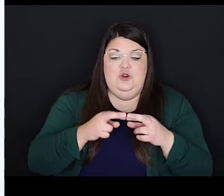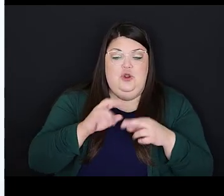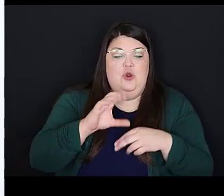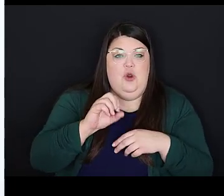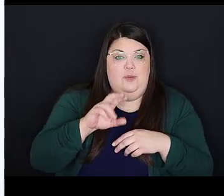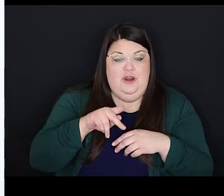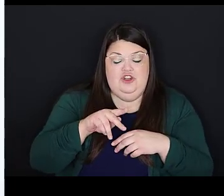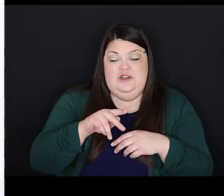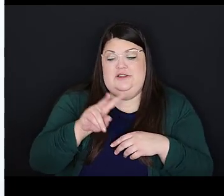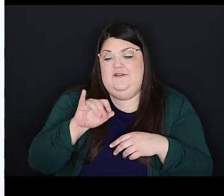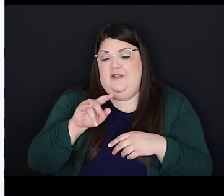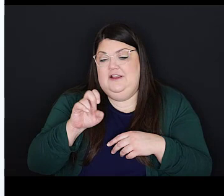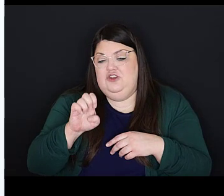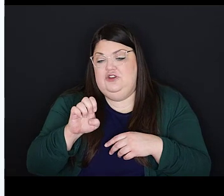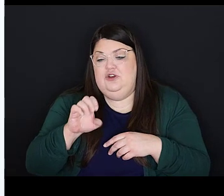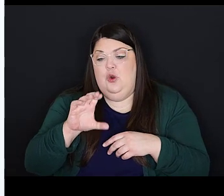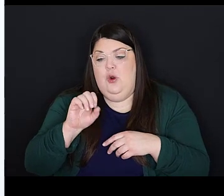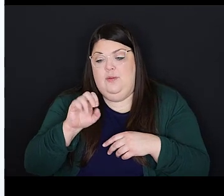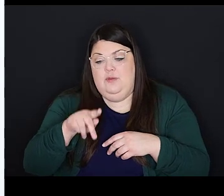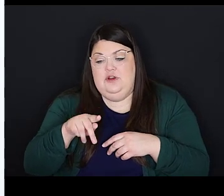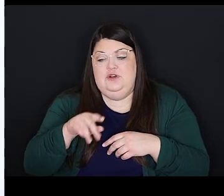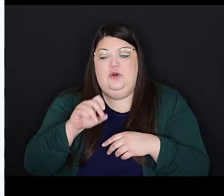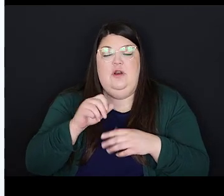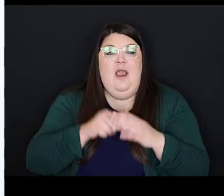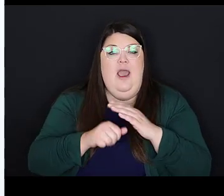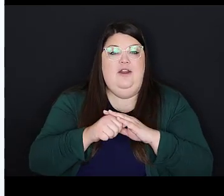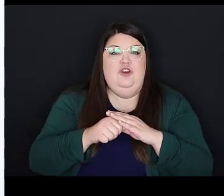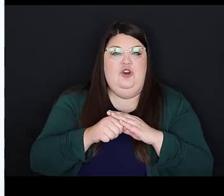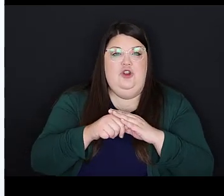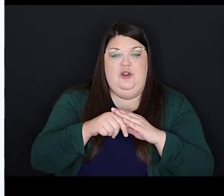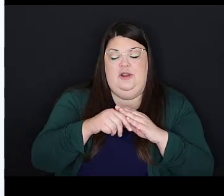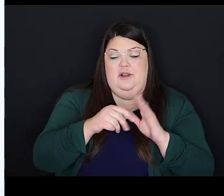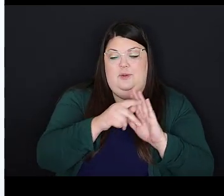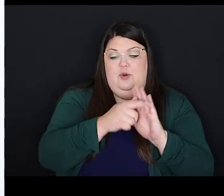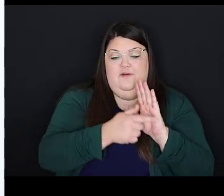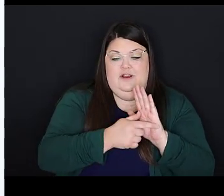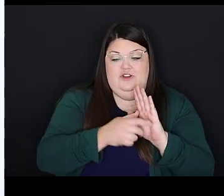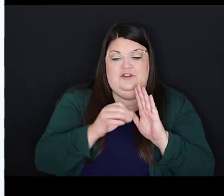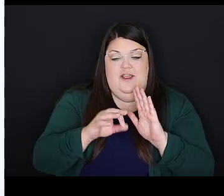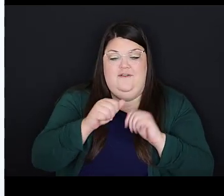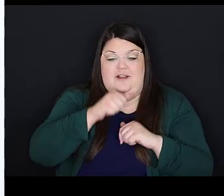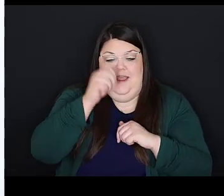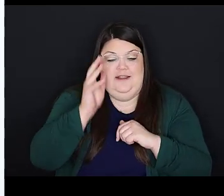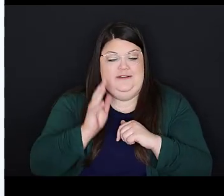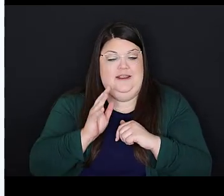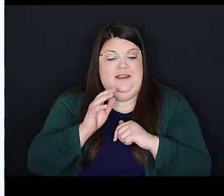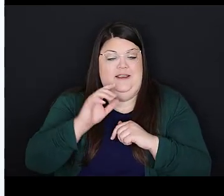Native Claims Settlement Act; or a defined area of land recognized by a State or the Federal